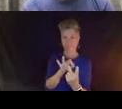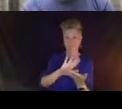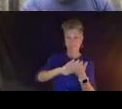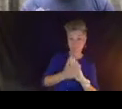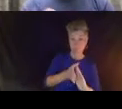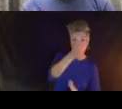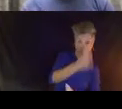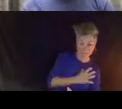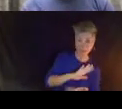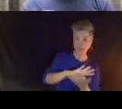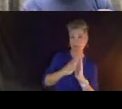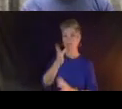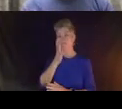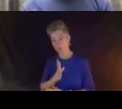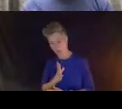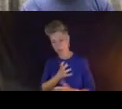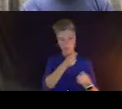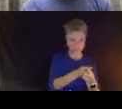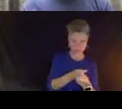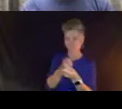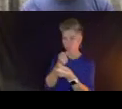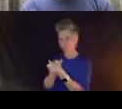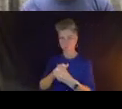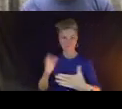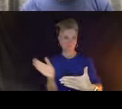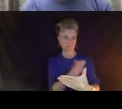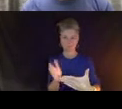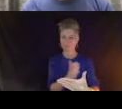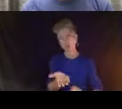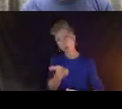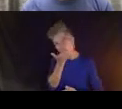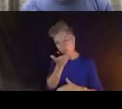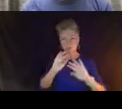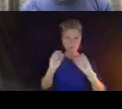So this is where that conversation is really important to help explore that further.